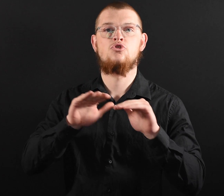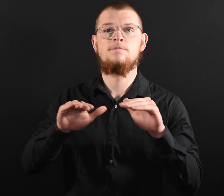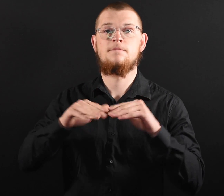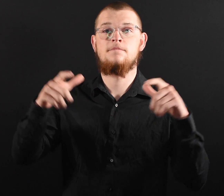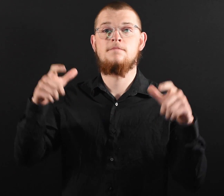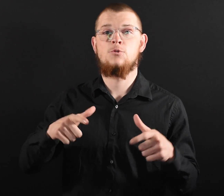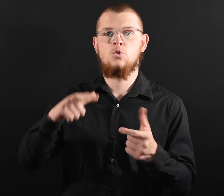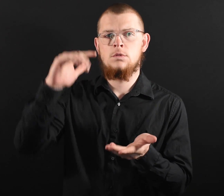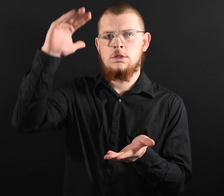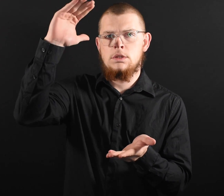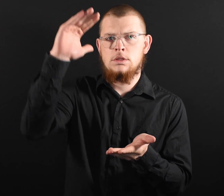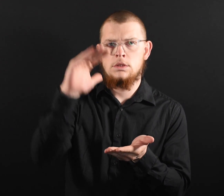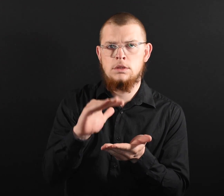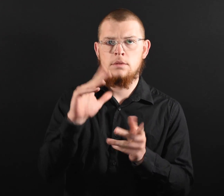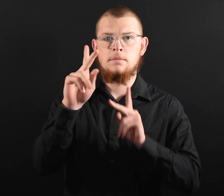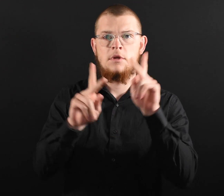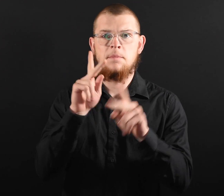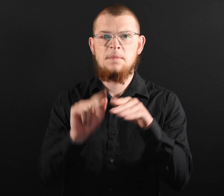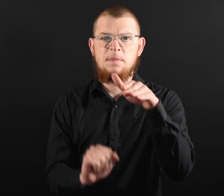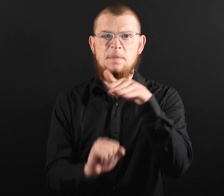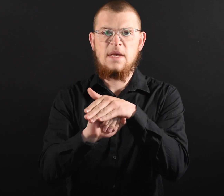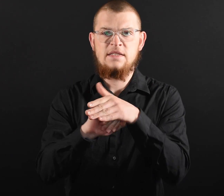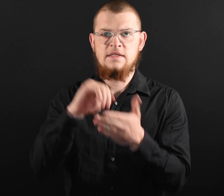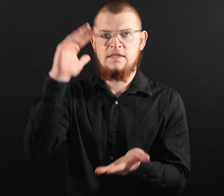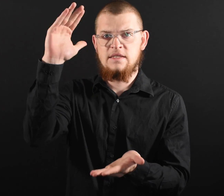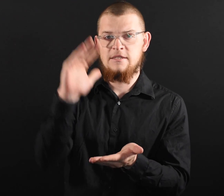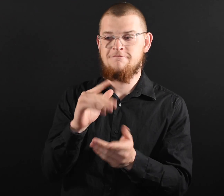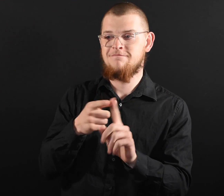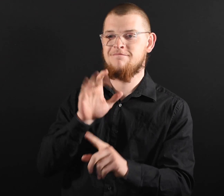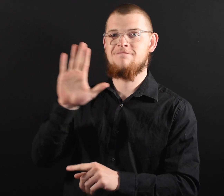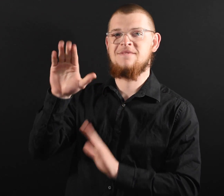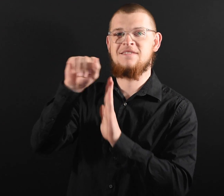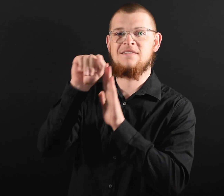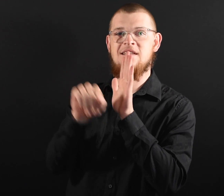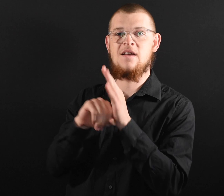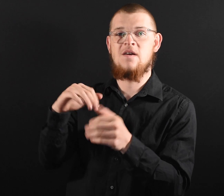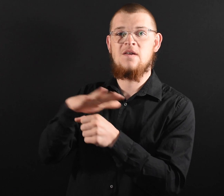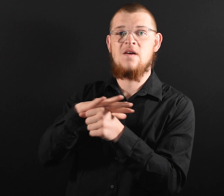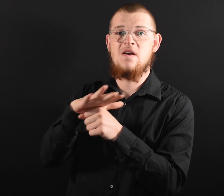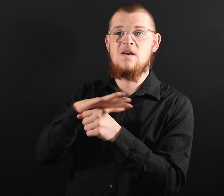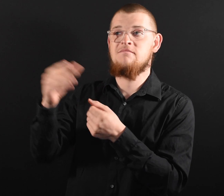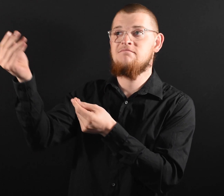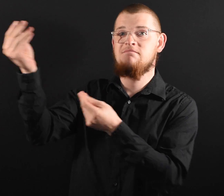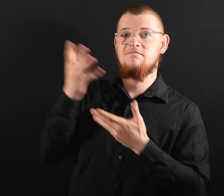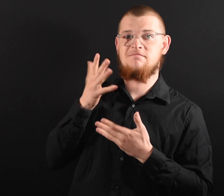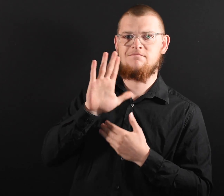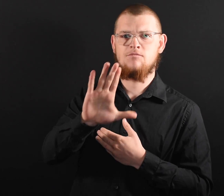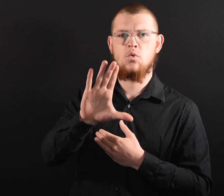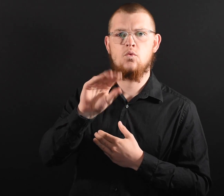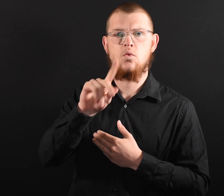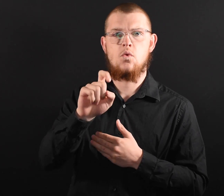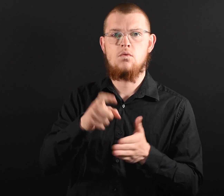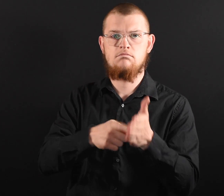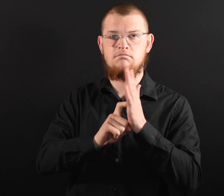Planning for reduced capacity Occupancy of public pool enclosures must not exceed 25% of the normal